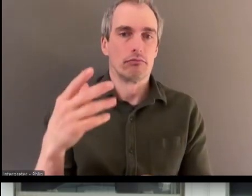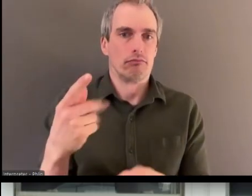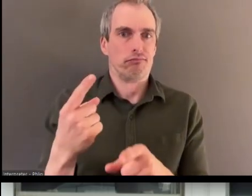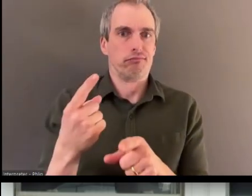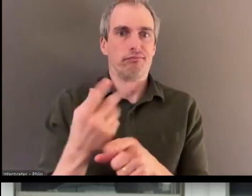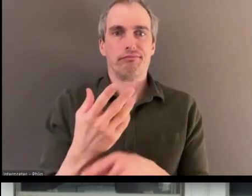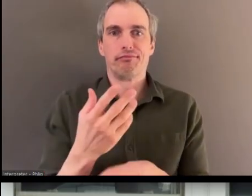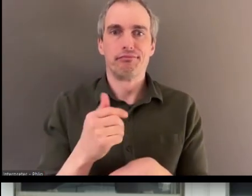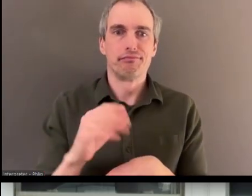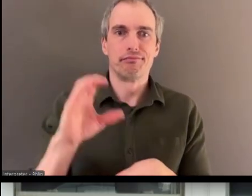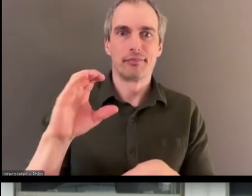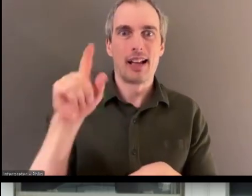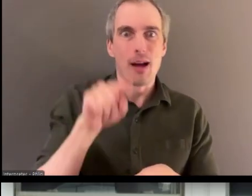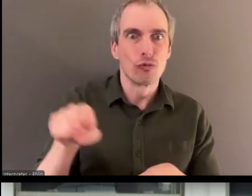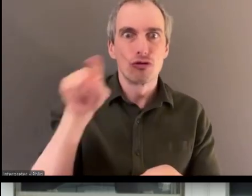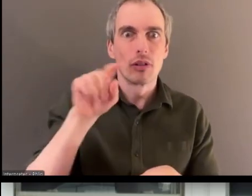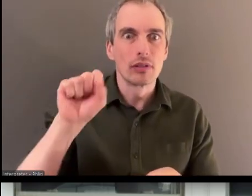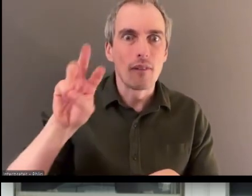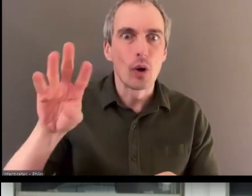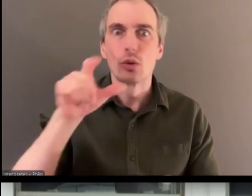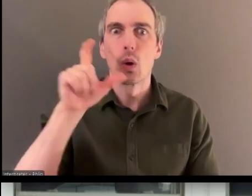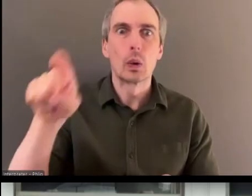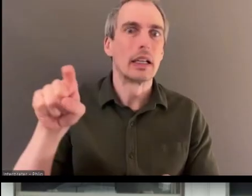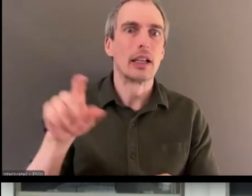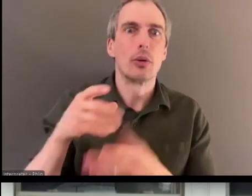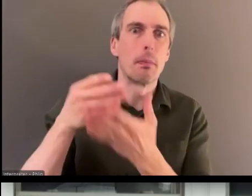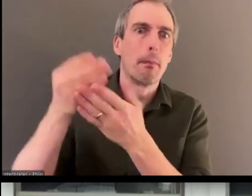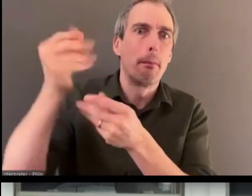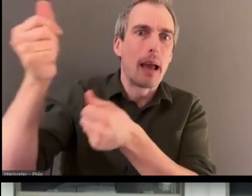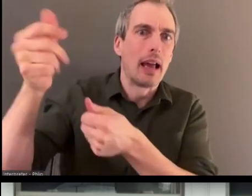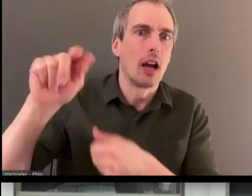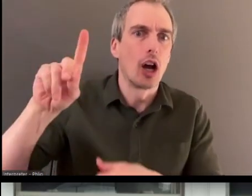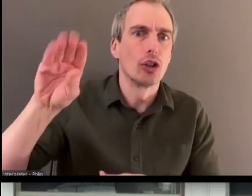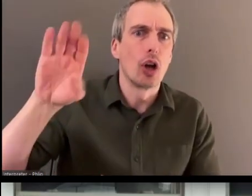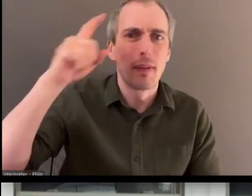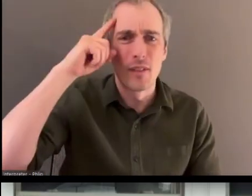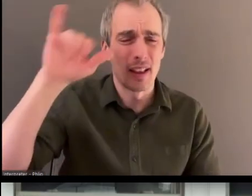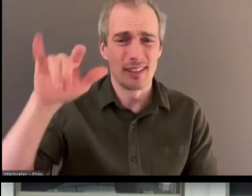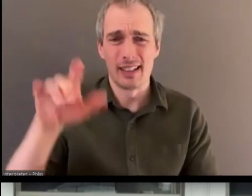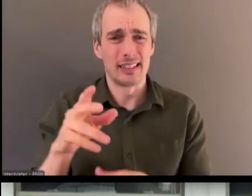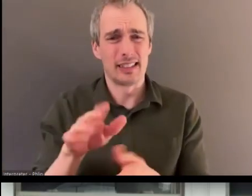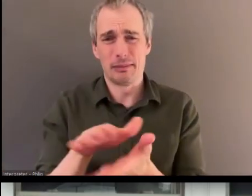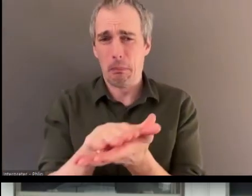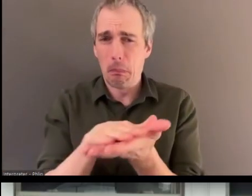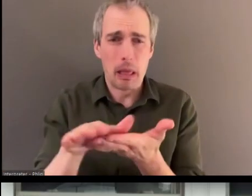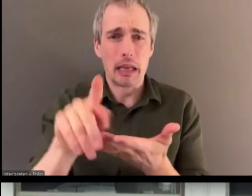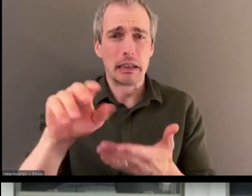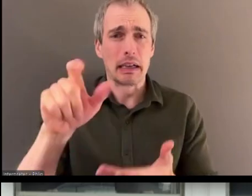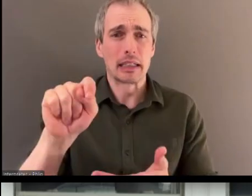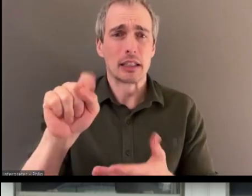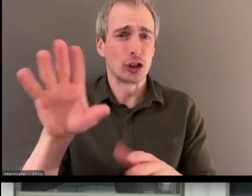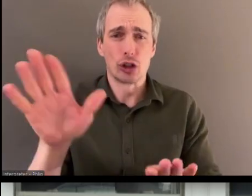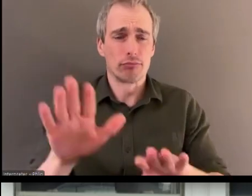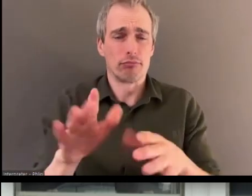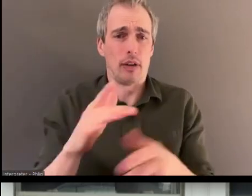You can open it up in Notepad, VSCode, anything. It's a plain text document. It's also...